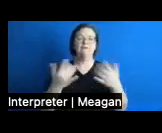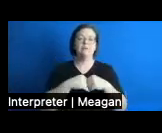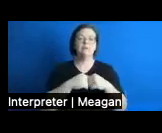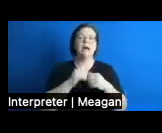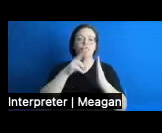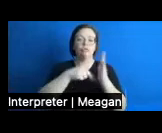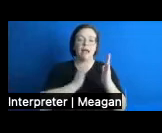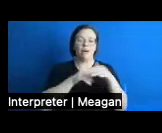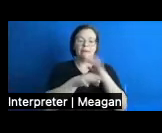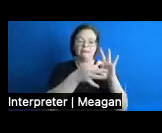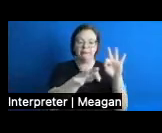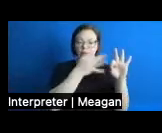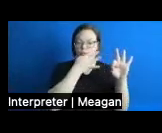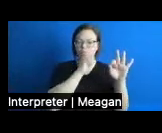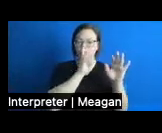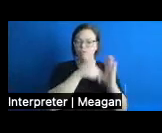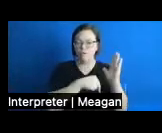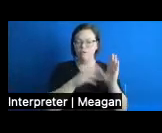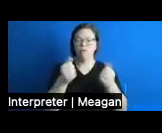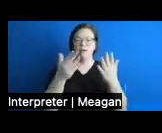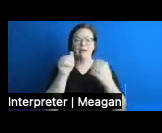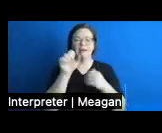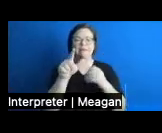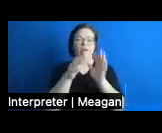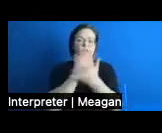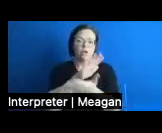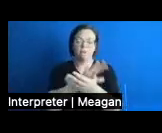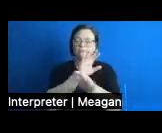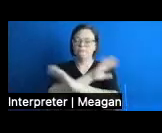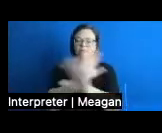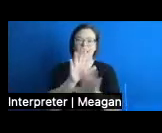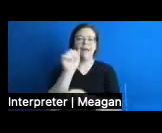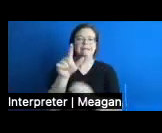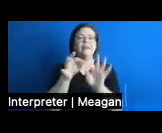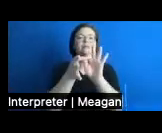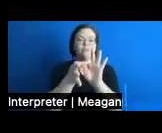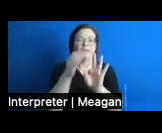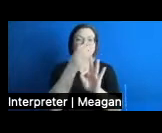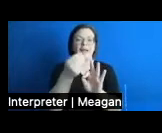will do in a second, providing ASL documentation and ASL interpretation, and access documents,